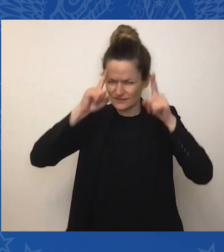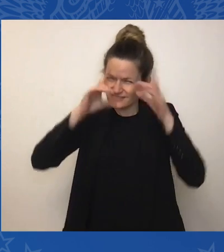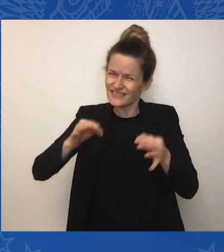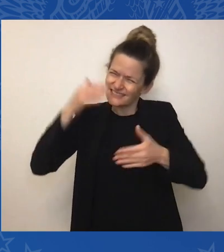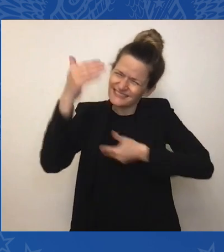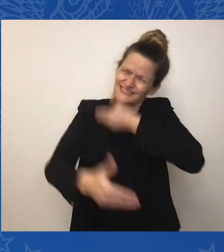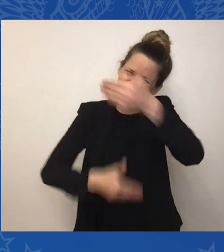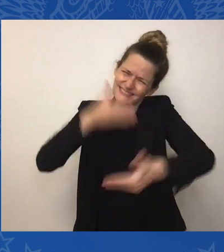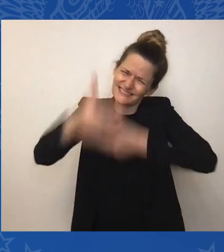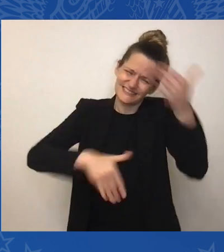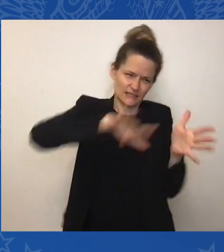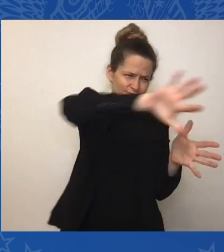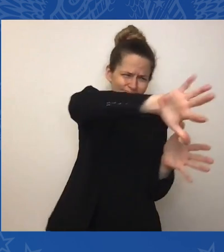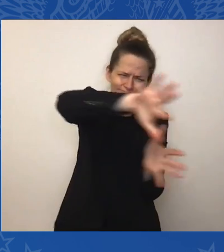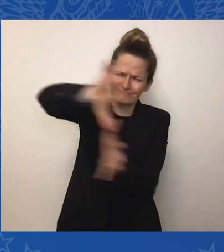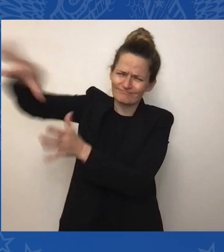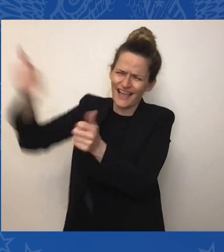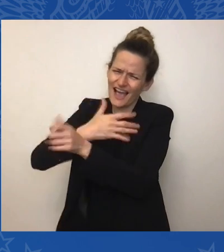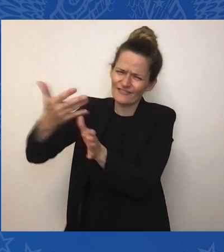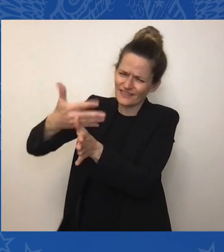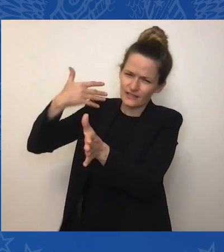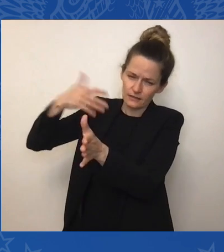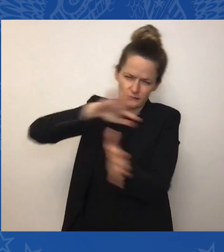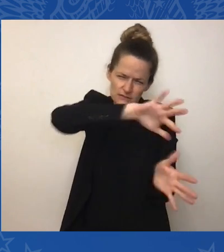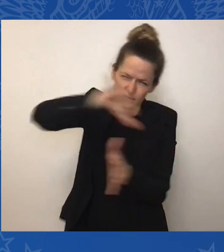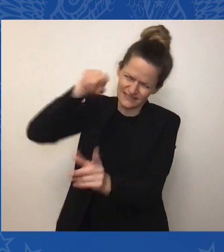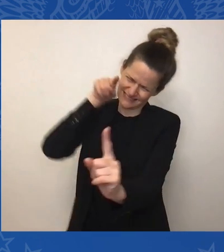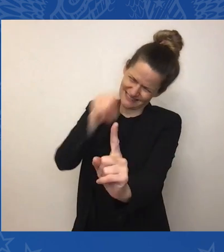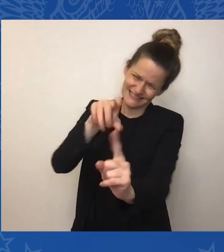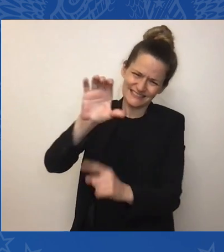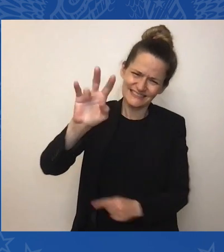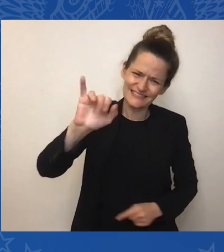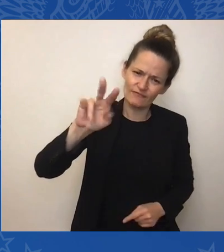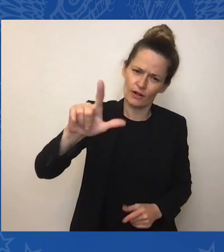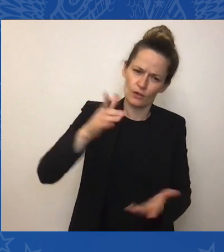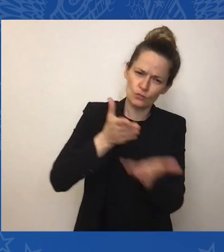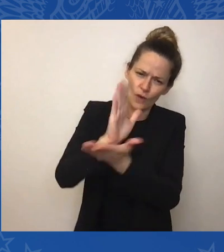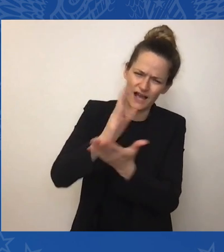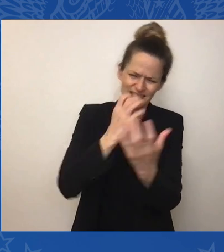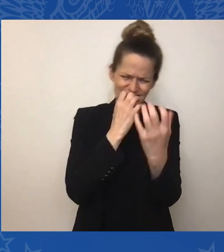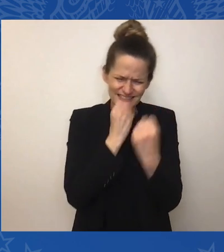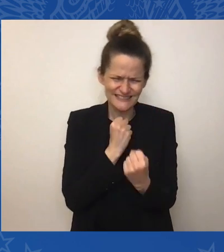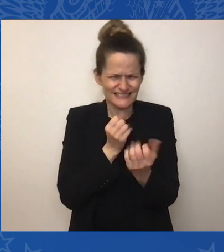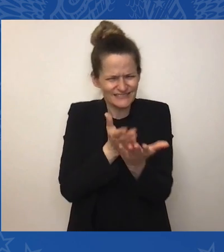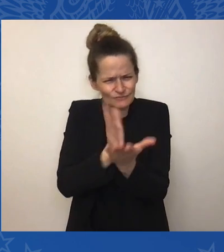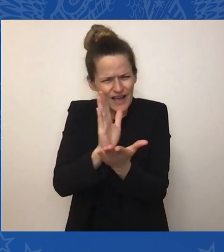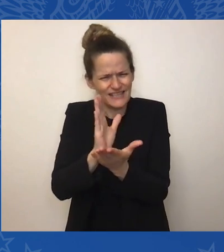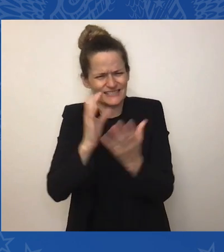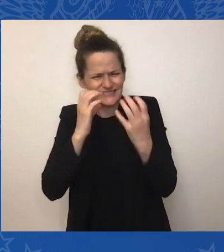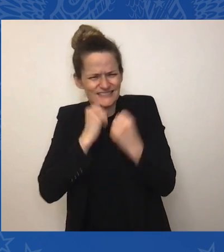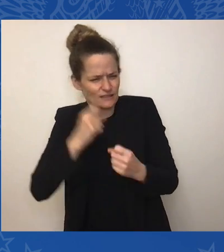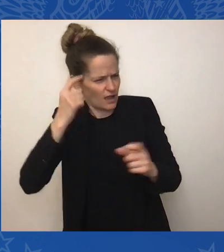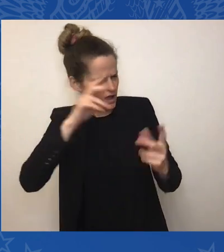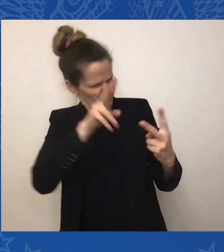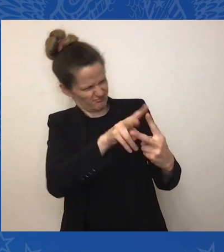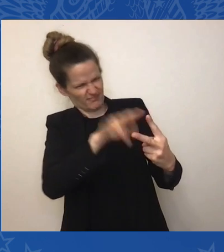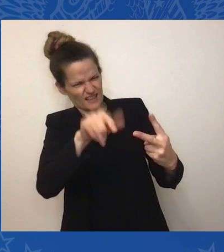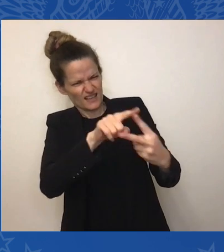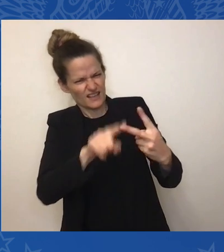Well, now, it's your hour. The challenges are immense -- foreign and domestic -- but so are the possibilities.